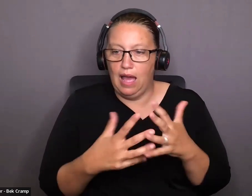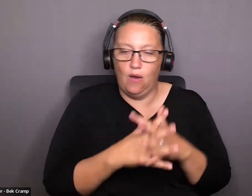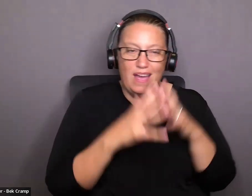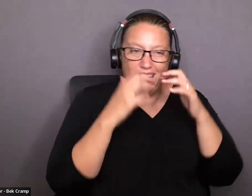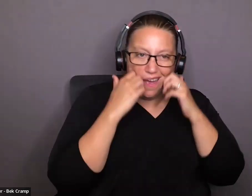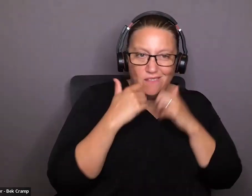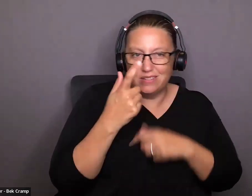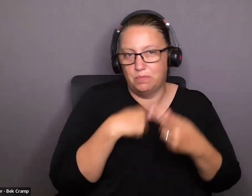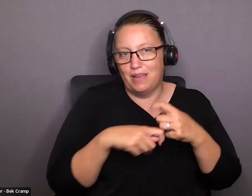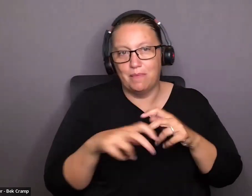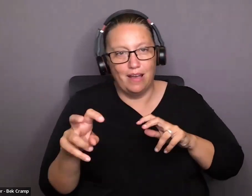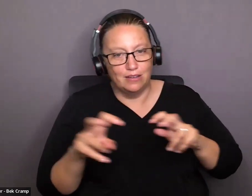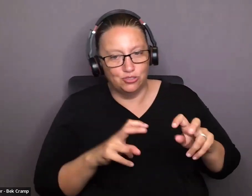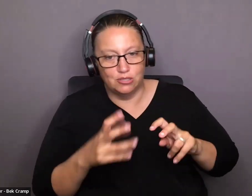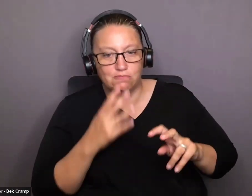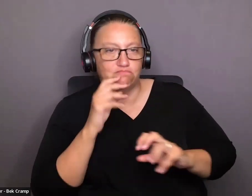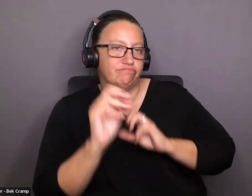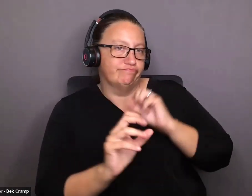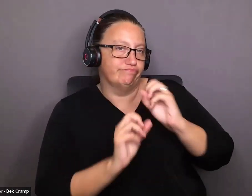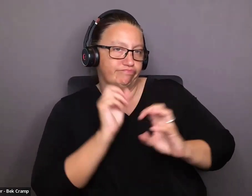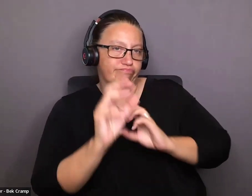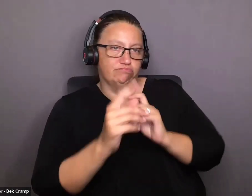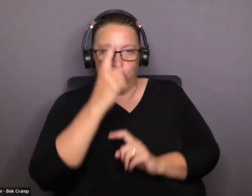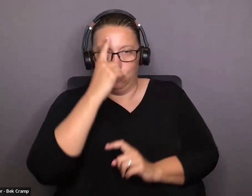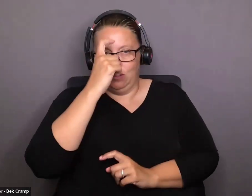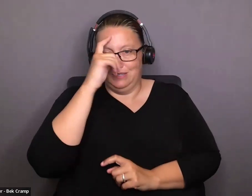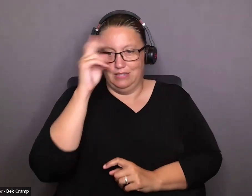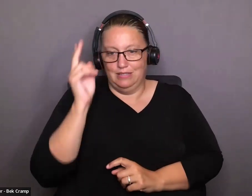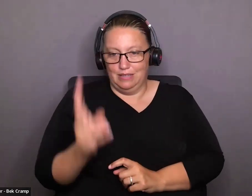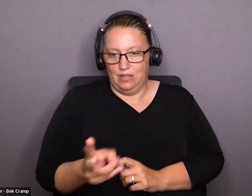Please continue to share your ideas again through the Q&A.